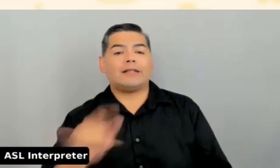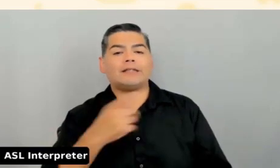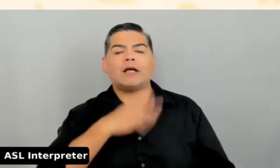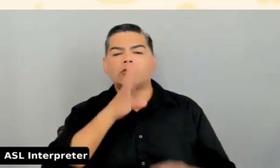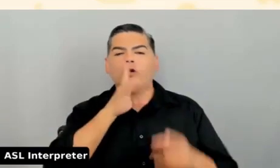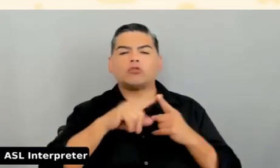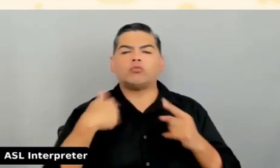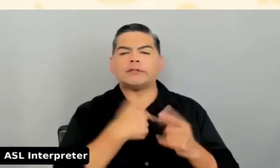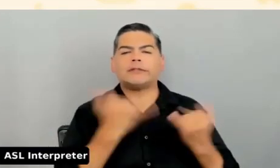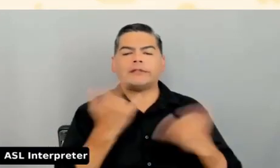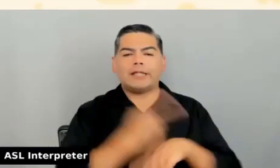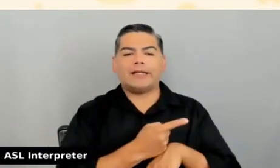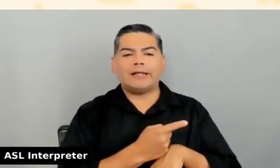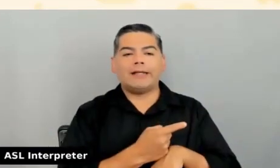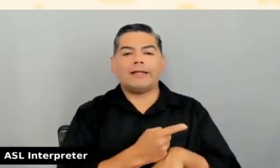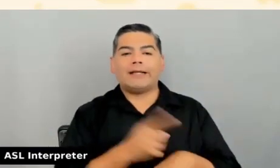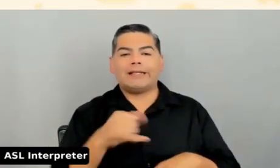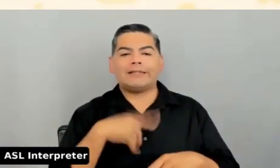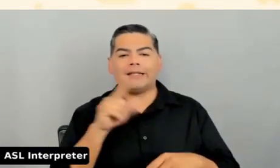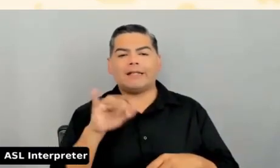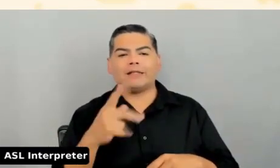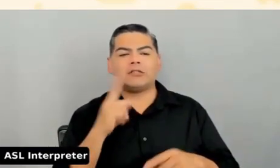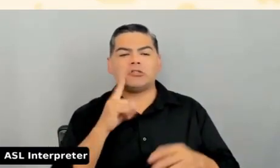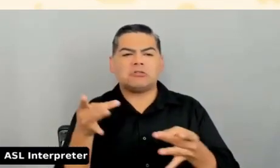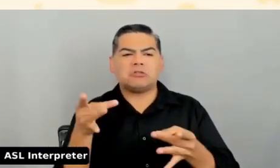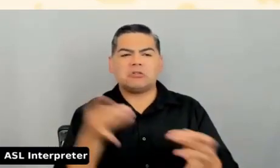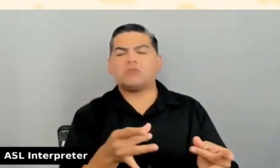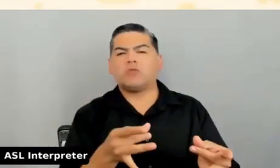and this link uses a smooth scroll to jump down the page to this form.